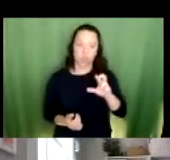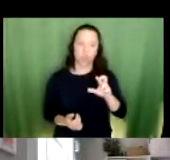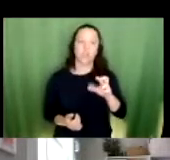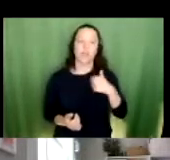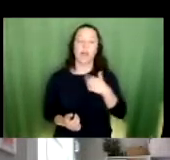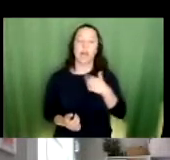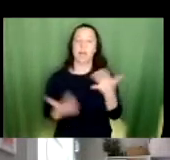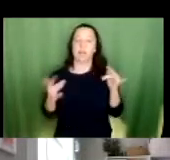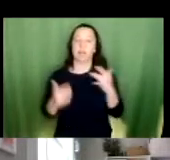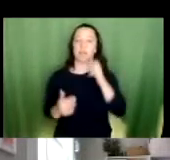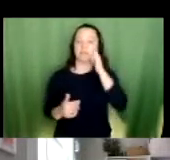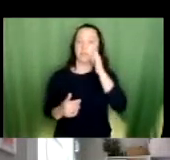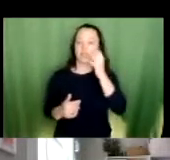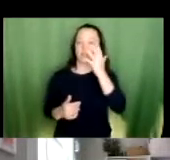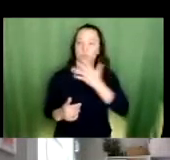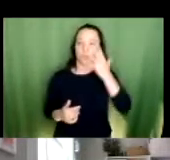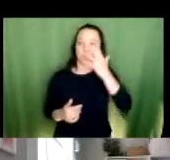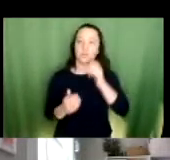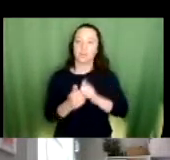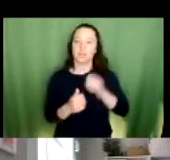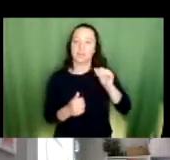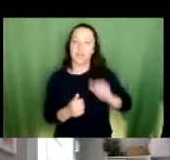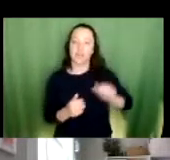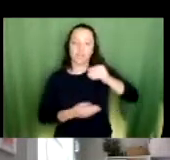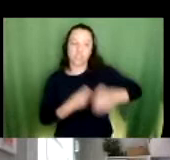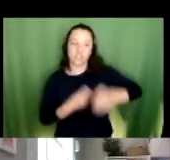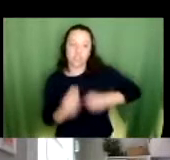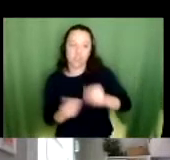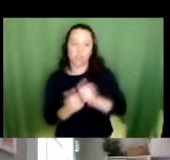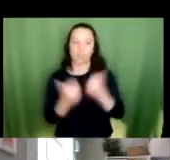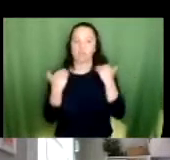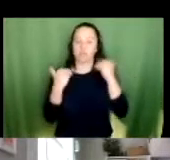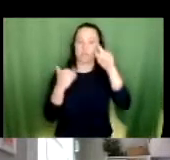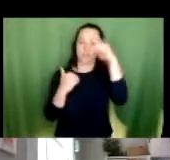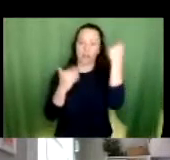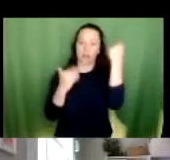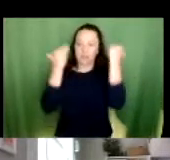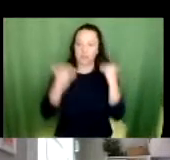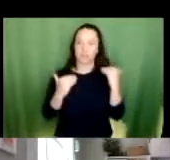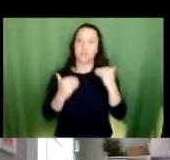shoulder length black hair, wearing a dark-gray shirt and sitting in front of a bookshelf.